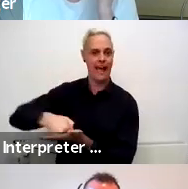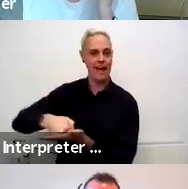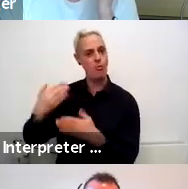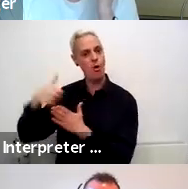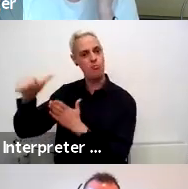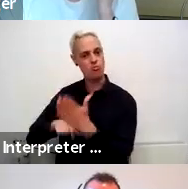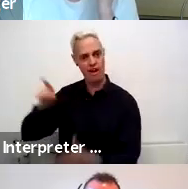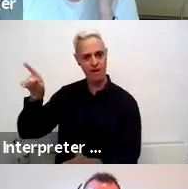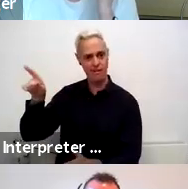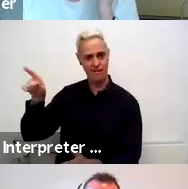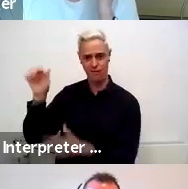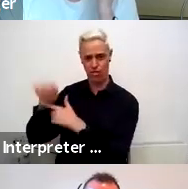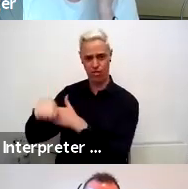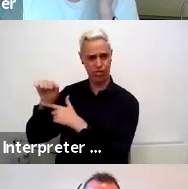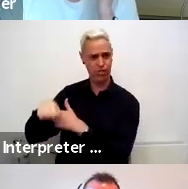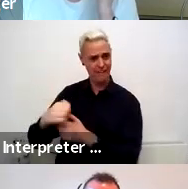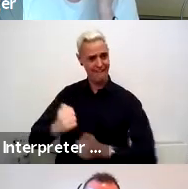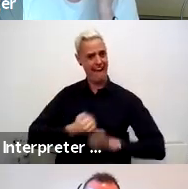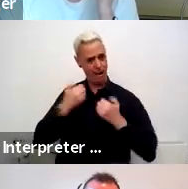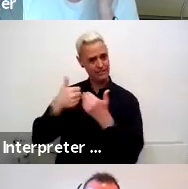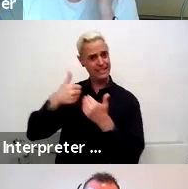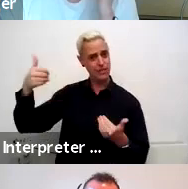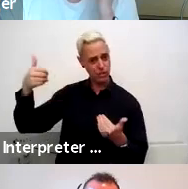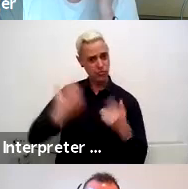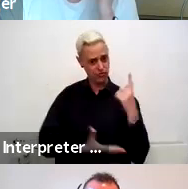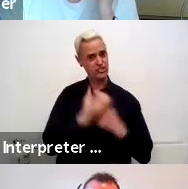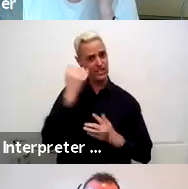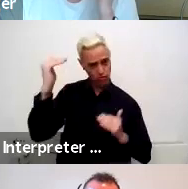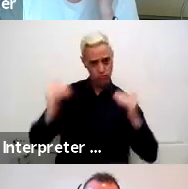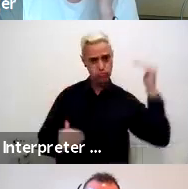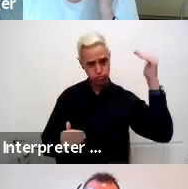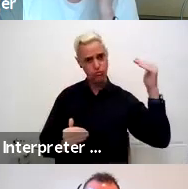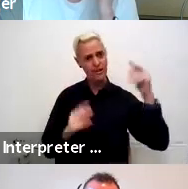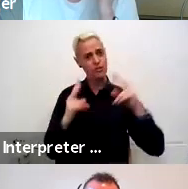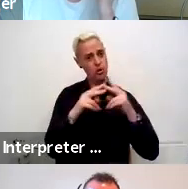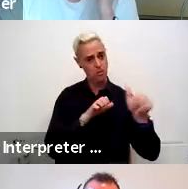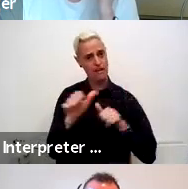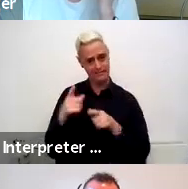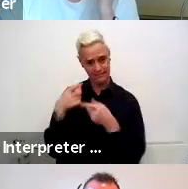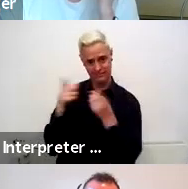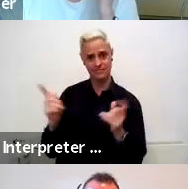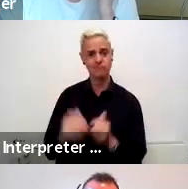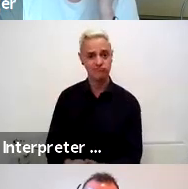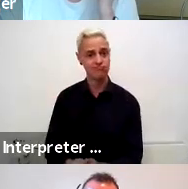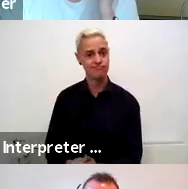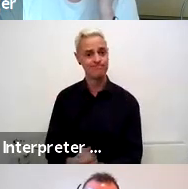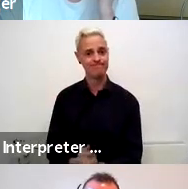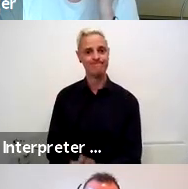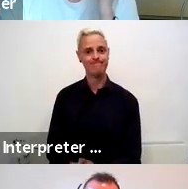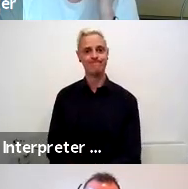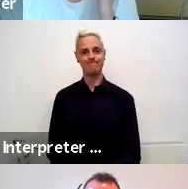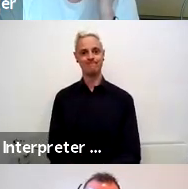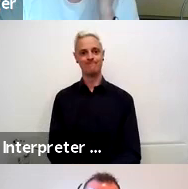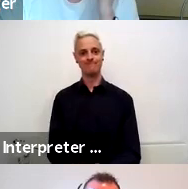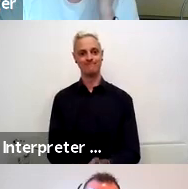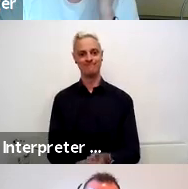So I'm really proud of what we've done with more evolution we could do even more working with that person.